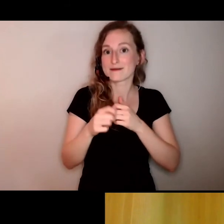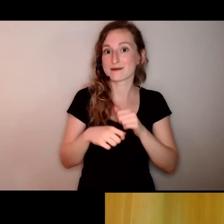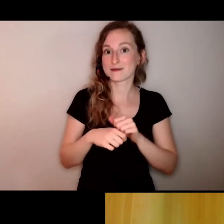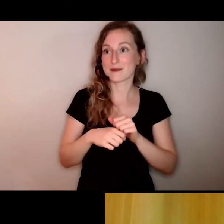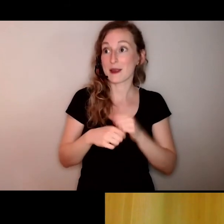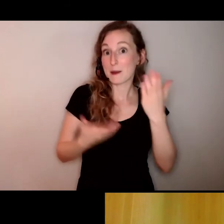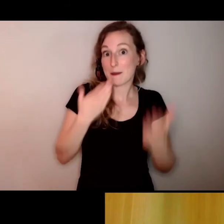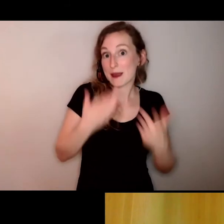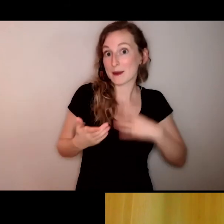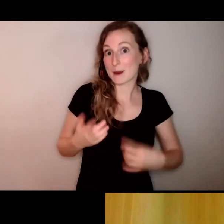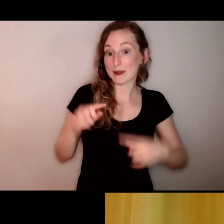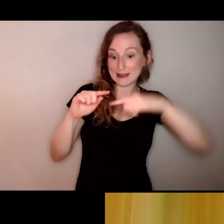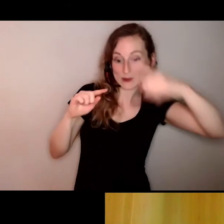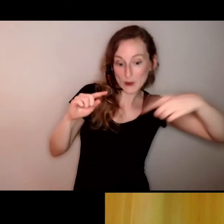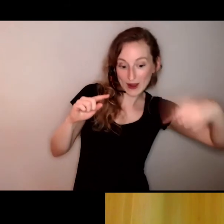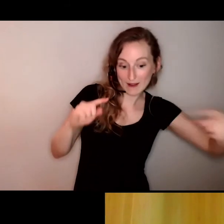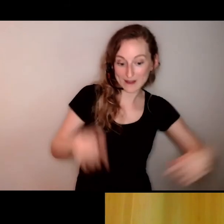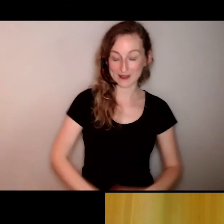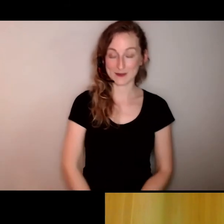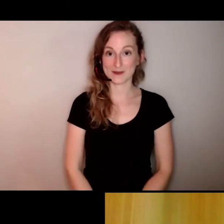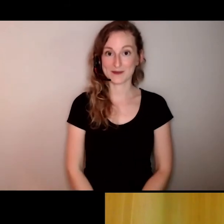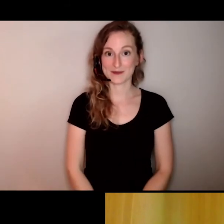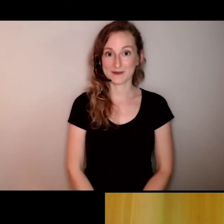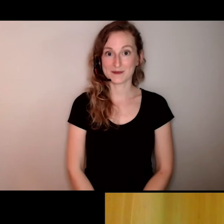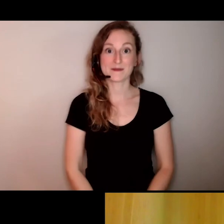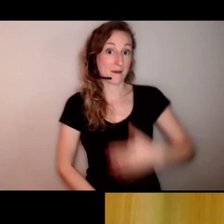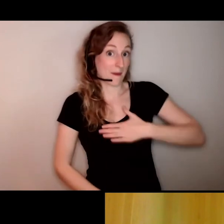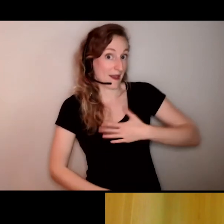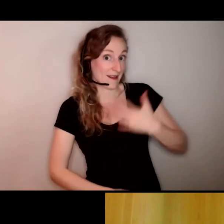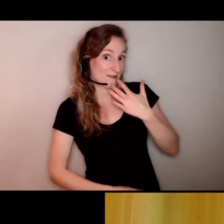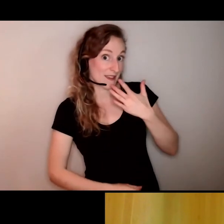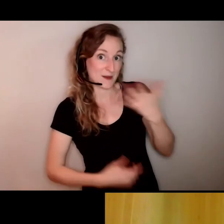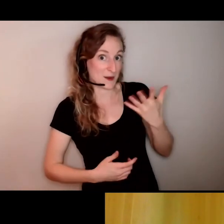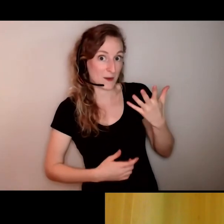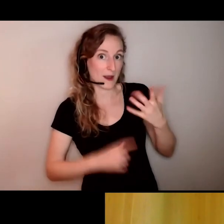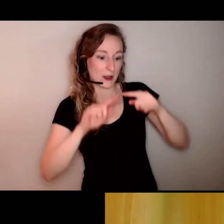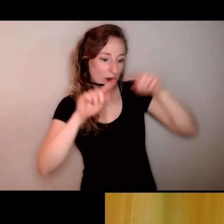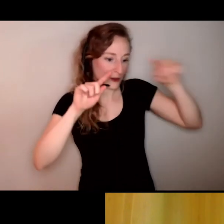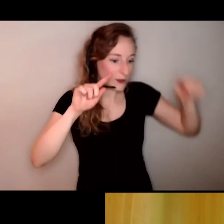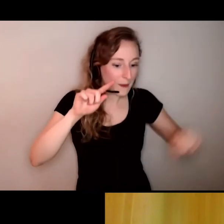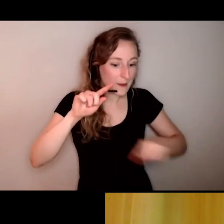My favorite kind of shapes are ones that are curvy and squiggly, like a spiral or a circle.